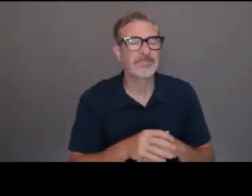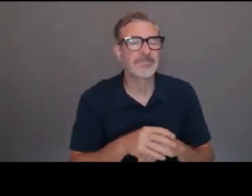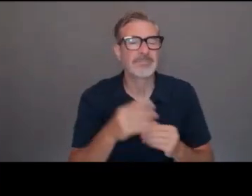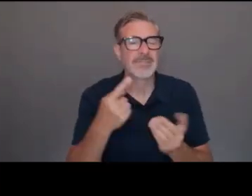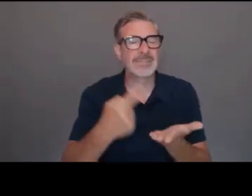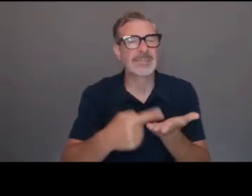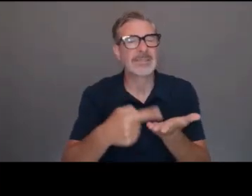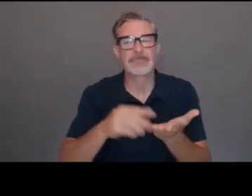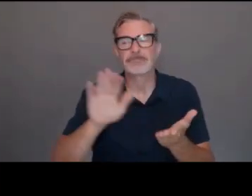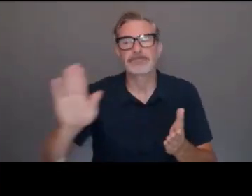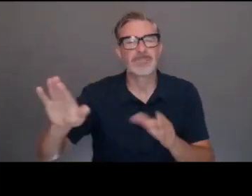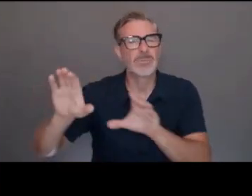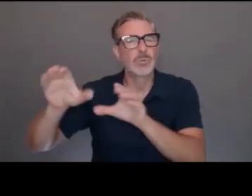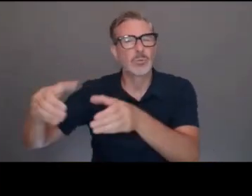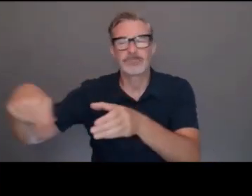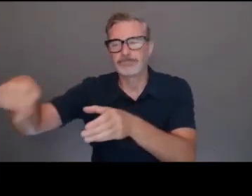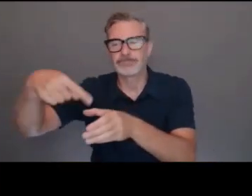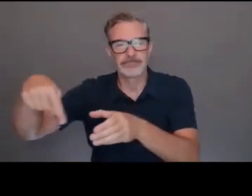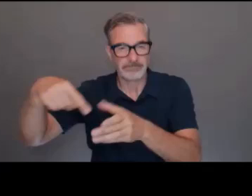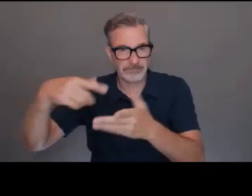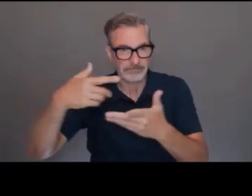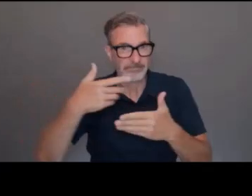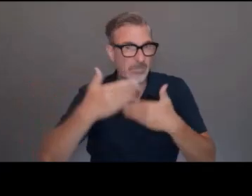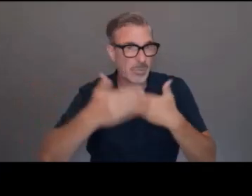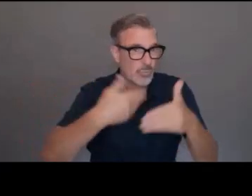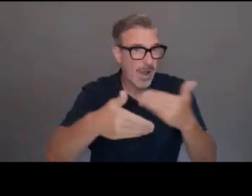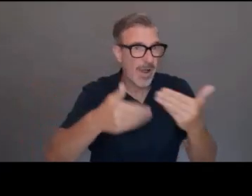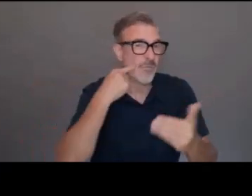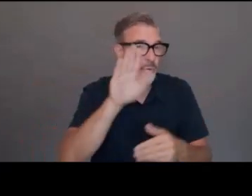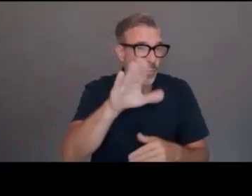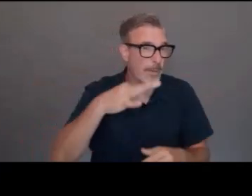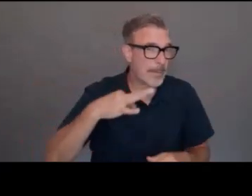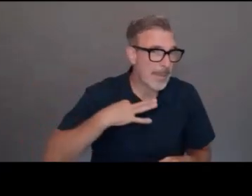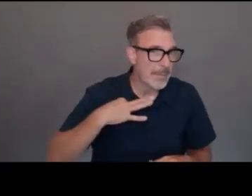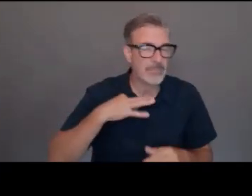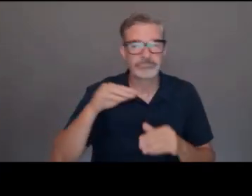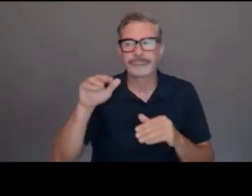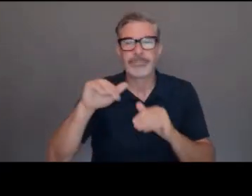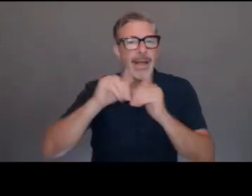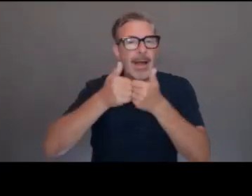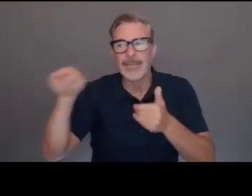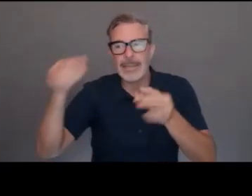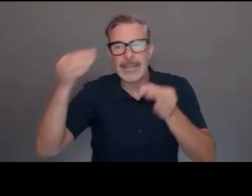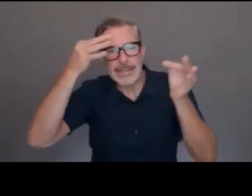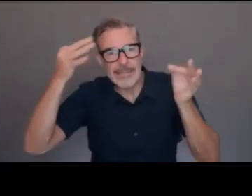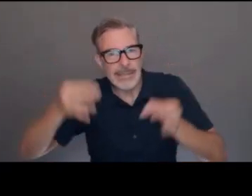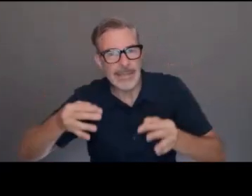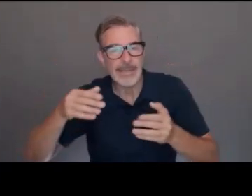the application process and decision-making process. So, Peer Assessment and Decision-Making.